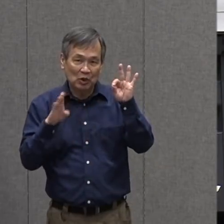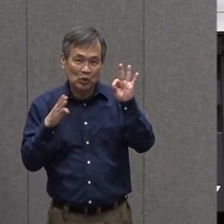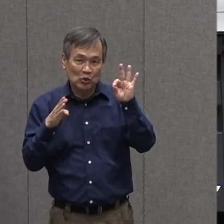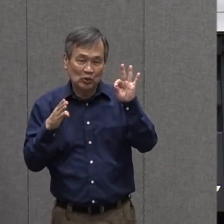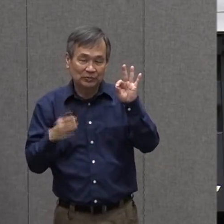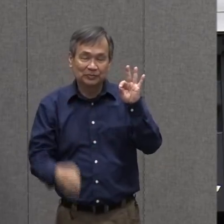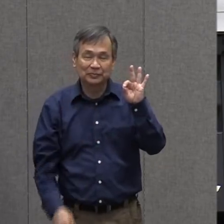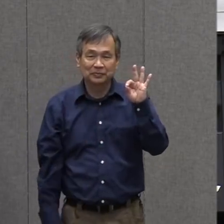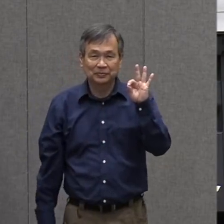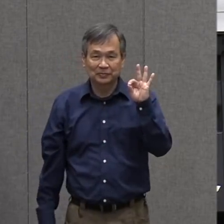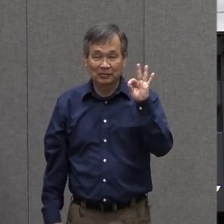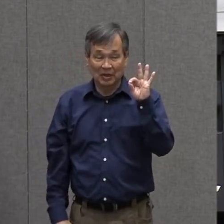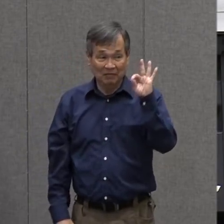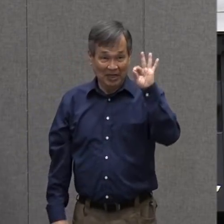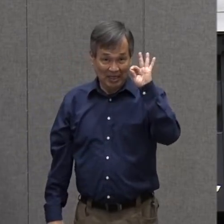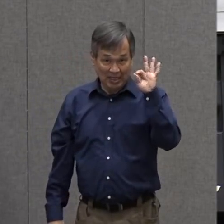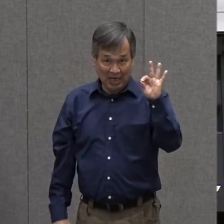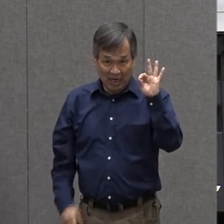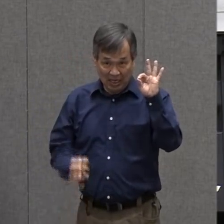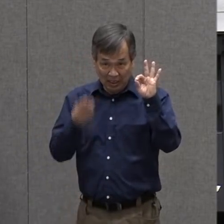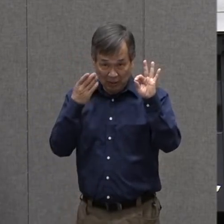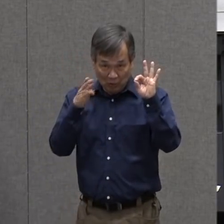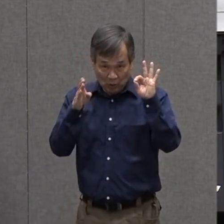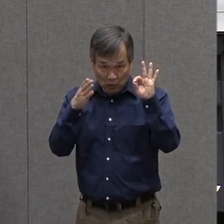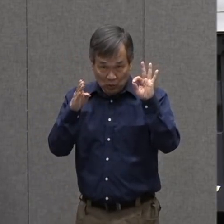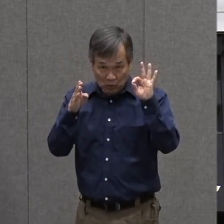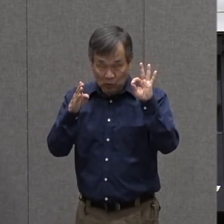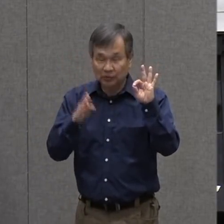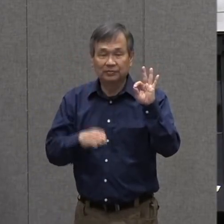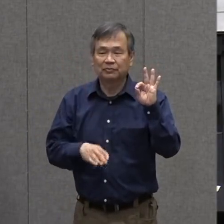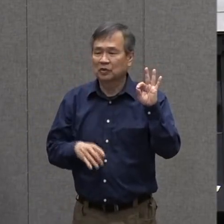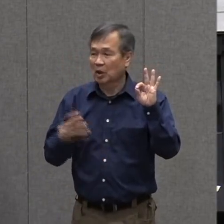So if I have nine blue beads but I need 20 or I want 20,